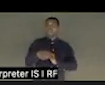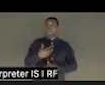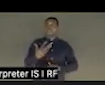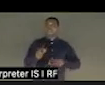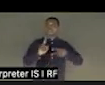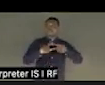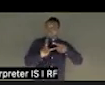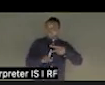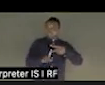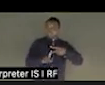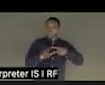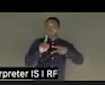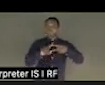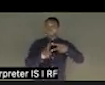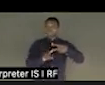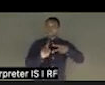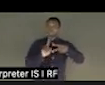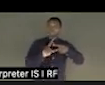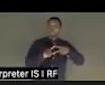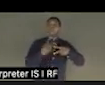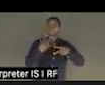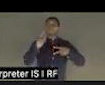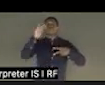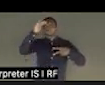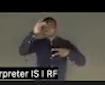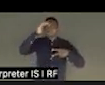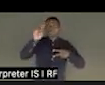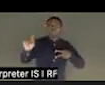is not being done, really trying to look into where does this work well,